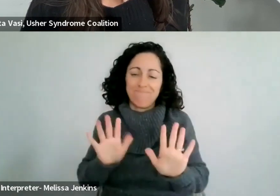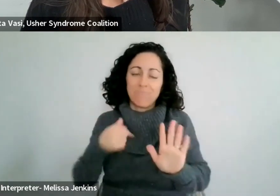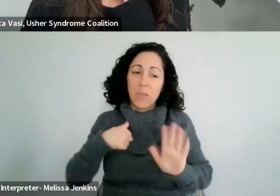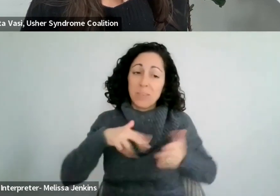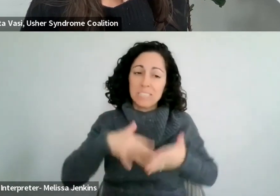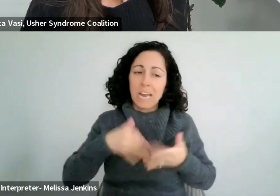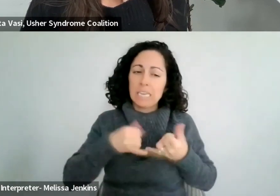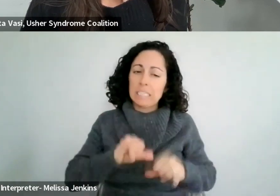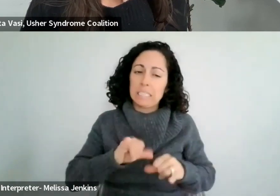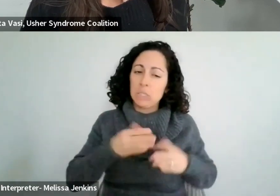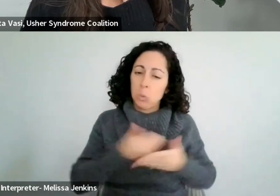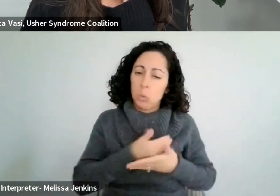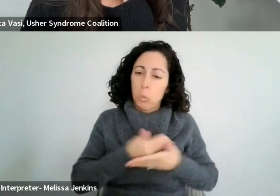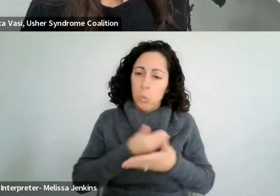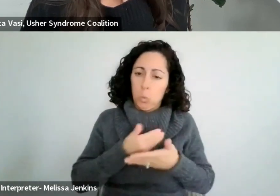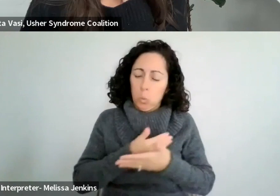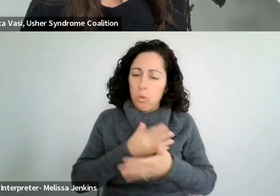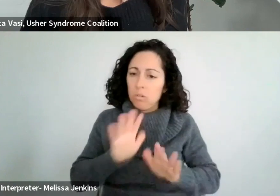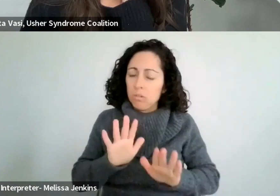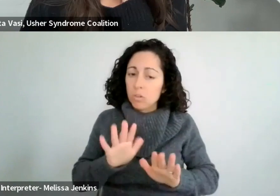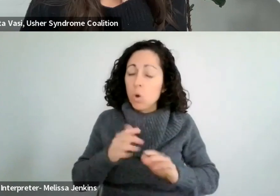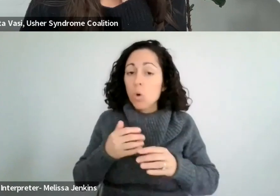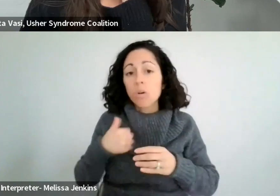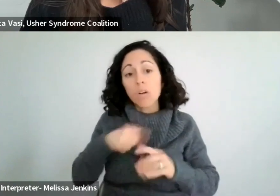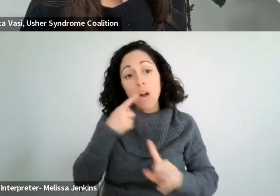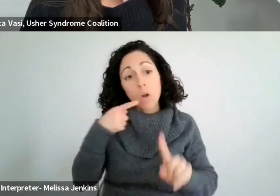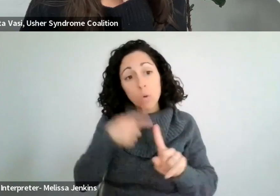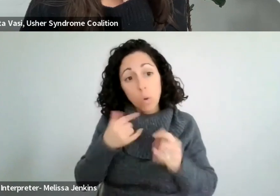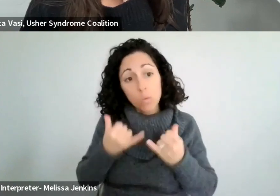and we will be looking very carefully to see if we can